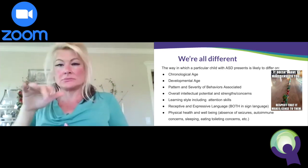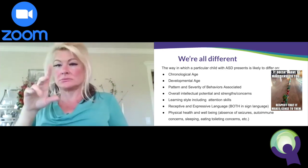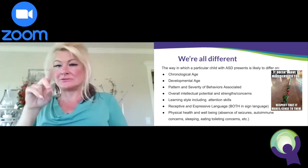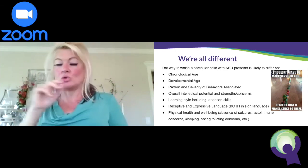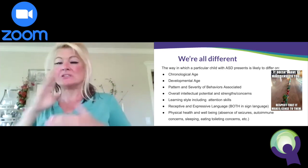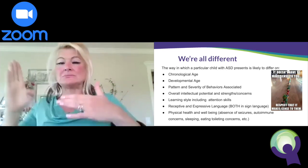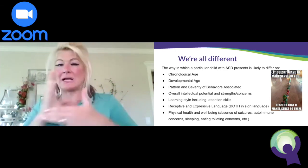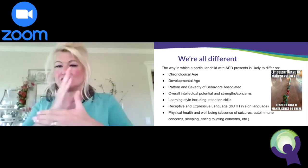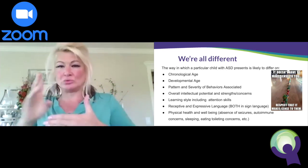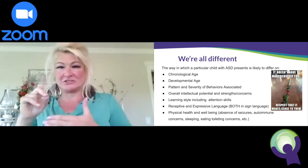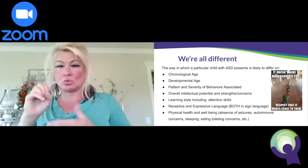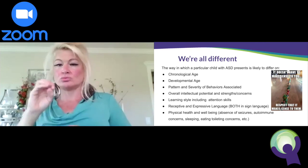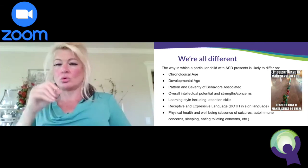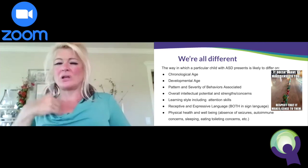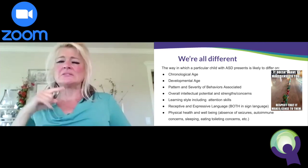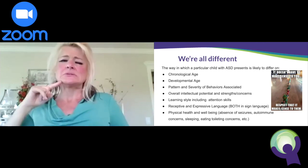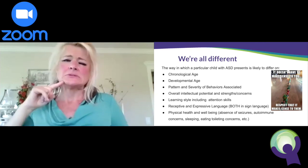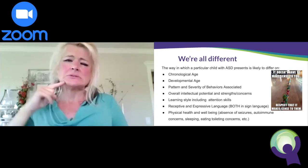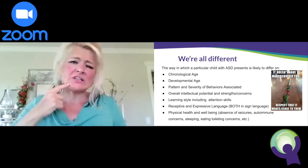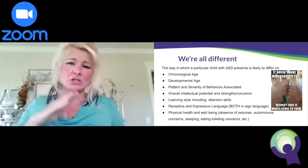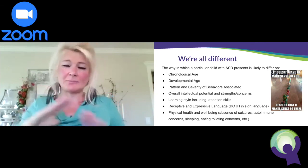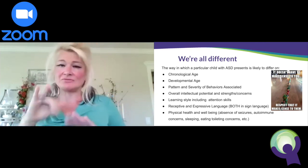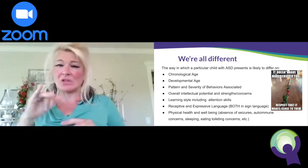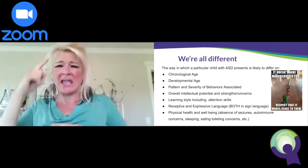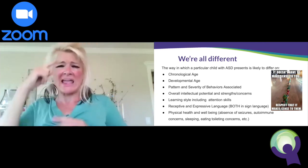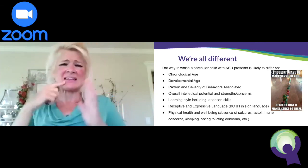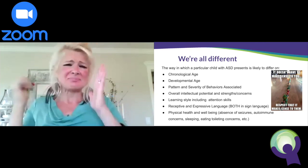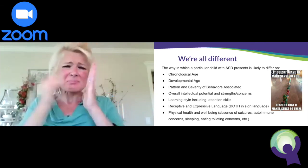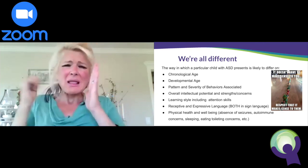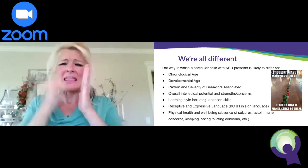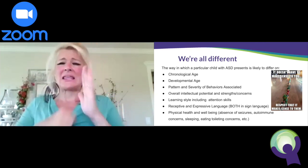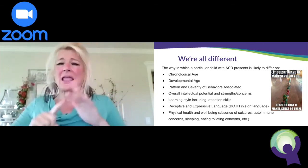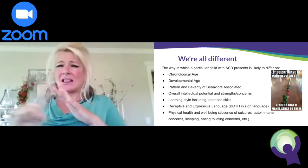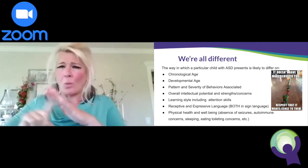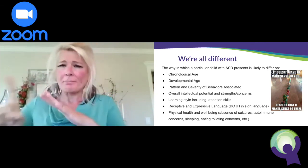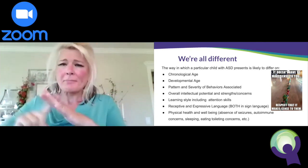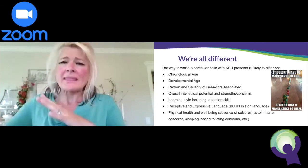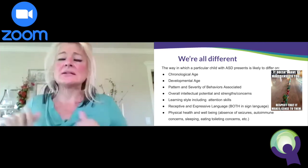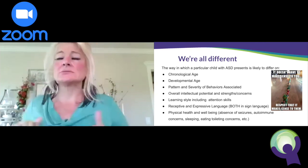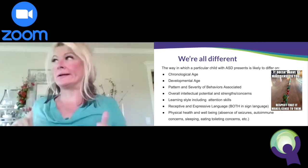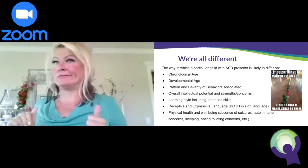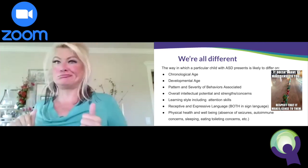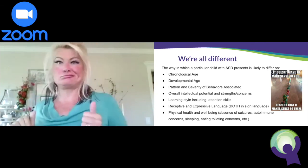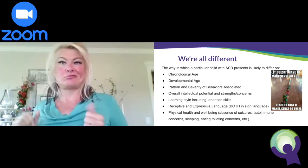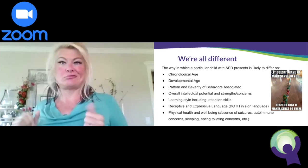Then with hearing child, there is...with a spectrum of what they're doing